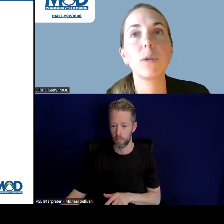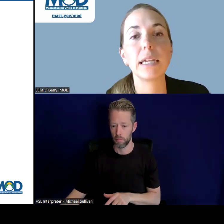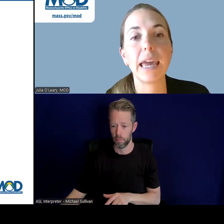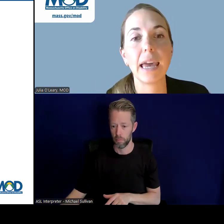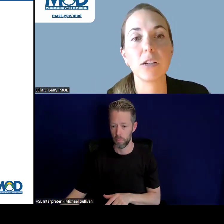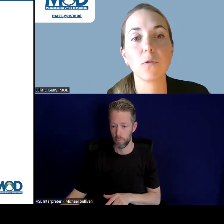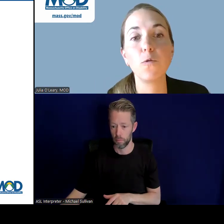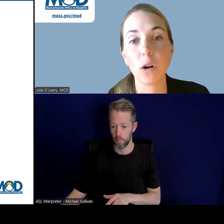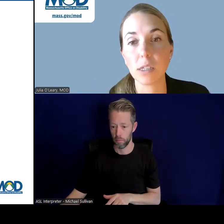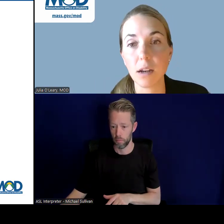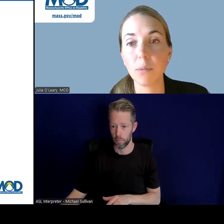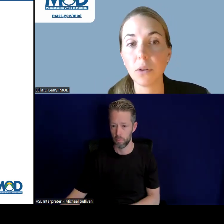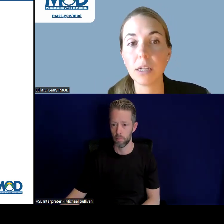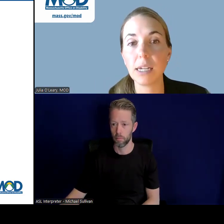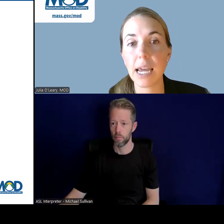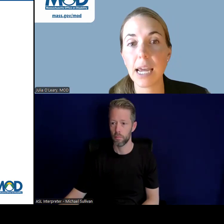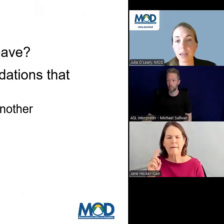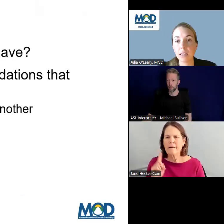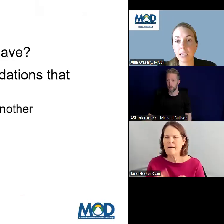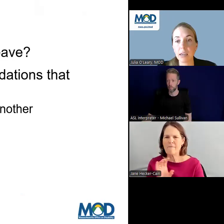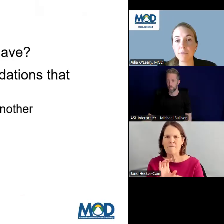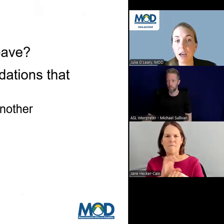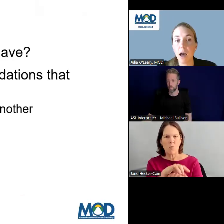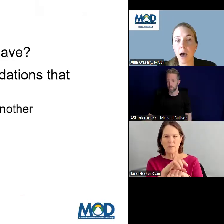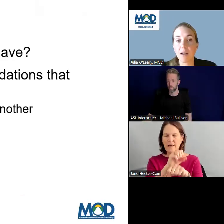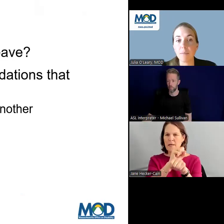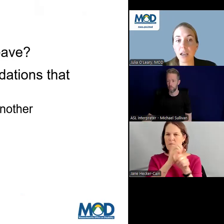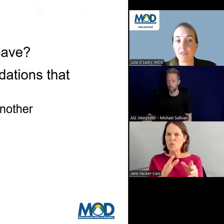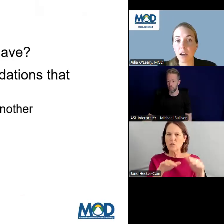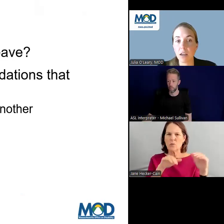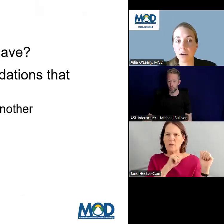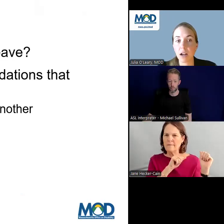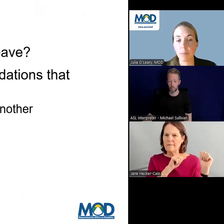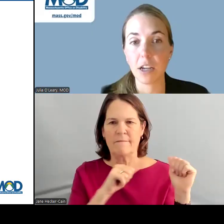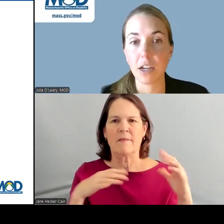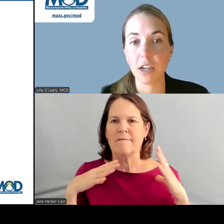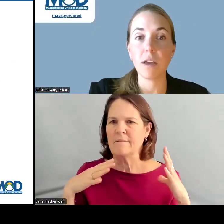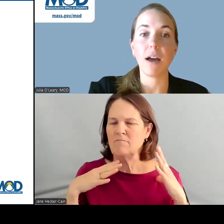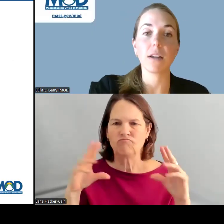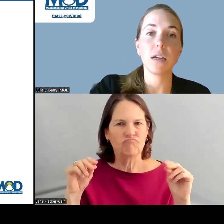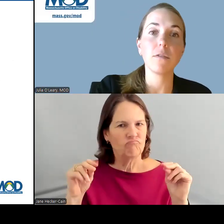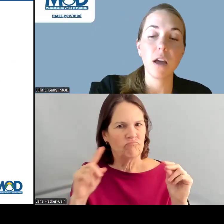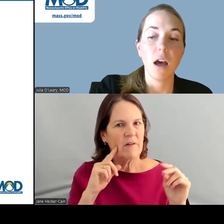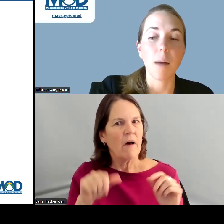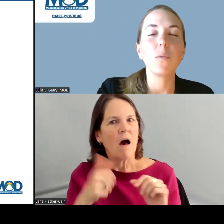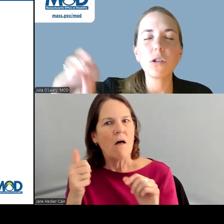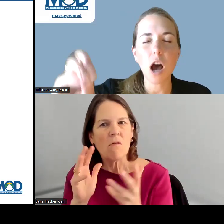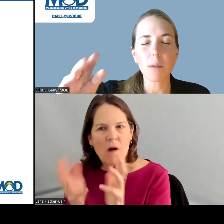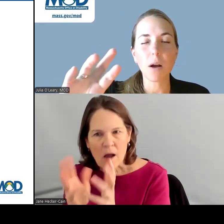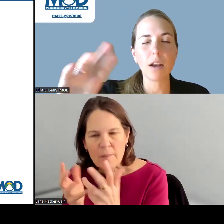And the employer really can't force an employee to take leave if another accommodation will be effective.